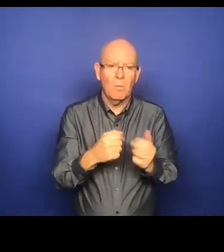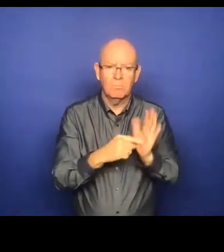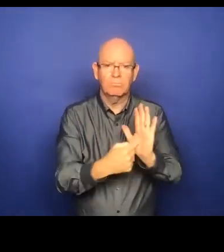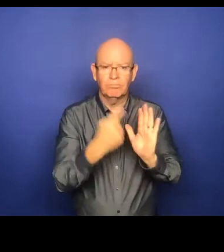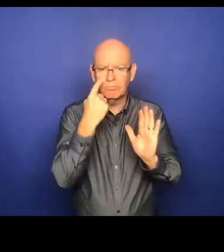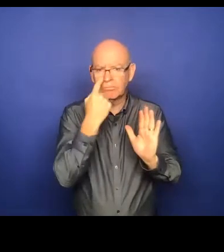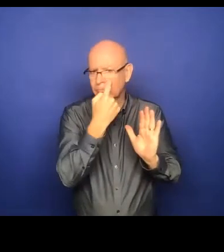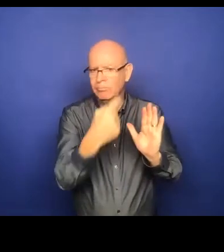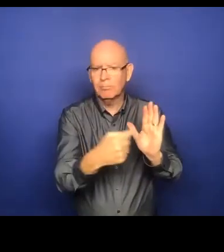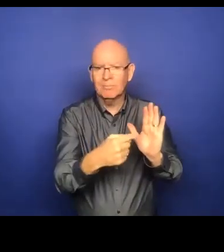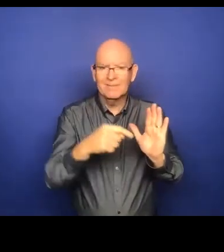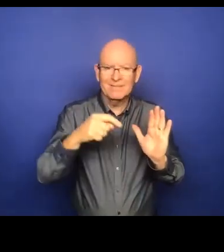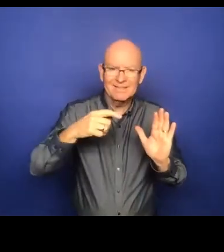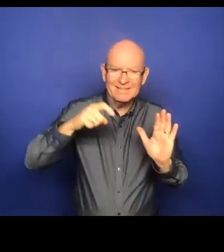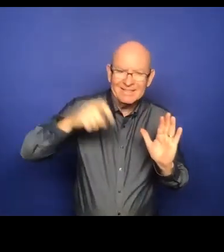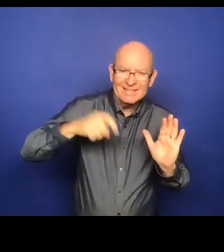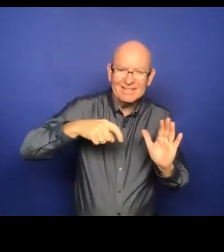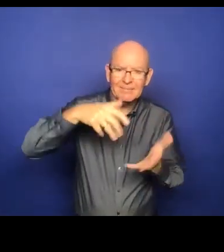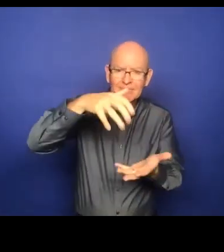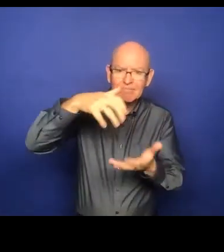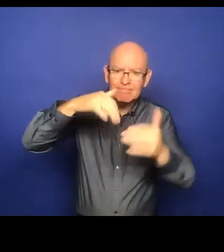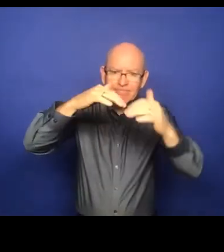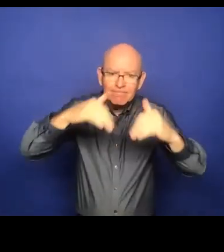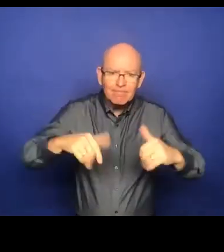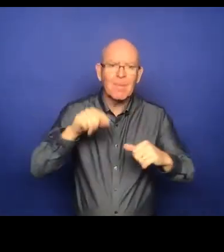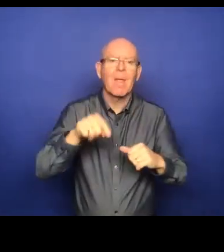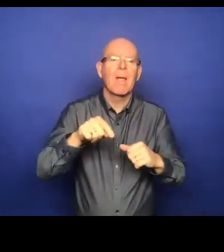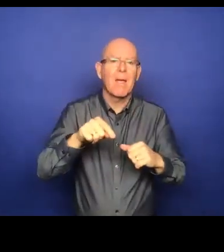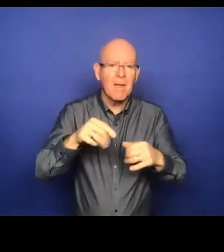have been put in place as a result of the pandemic must be part of